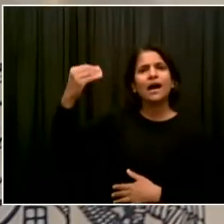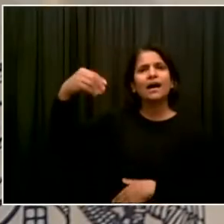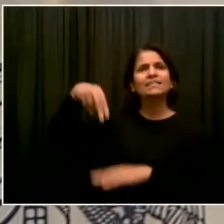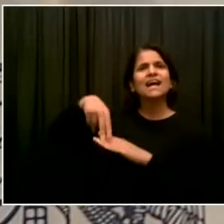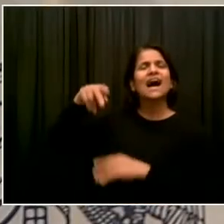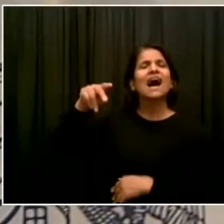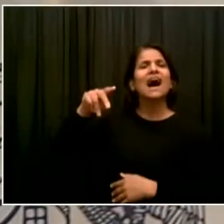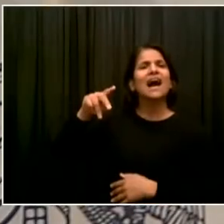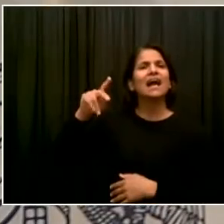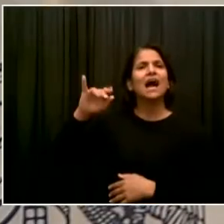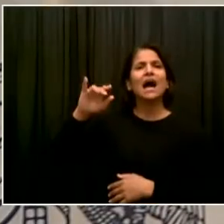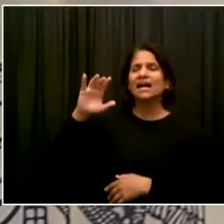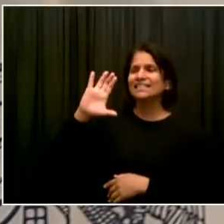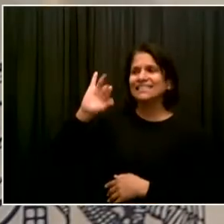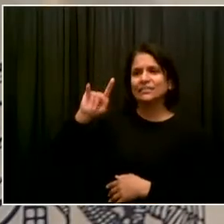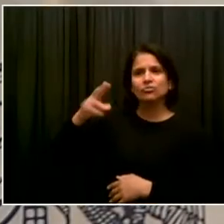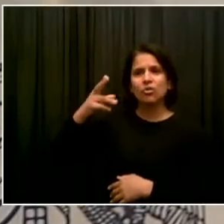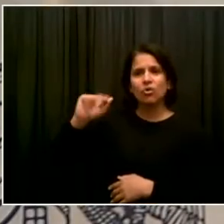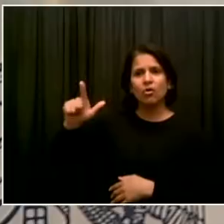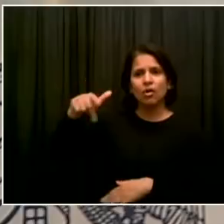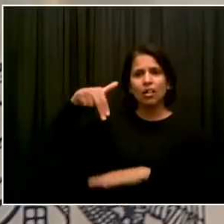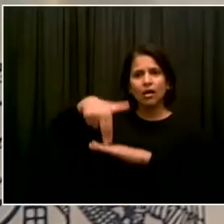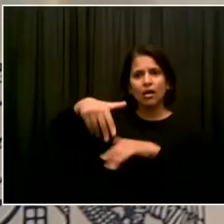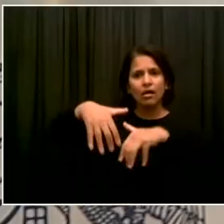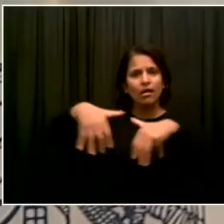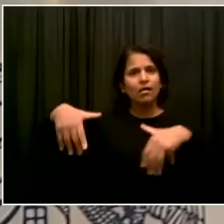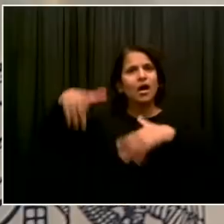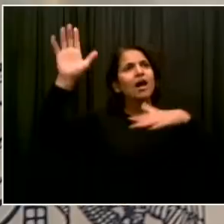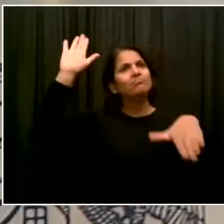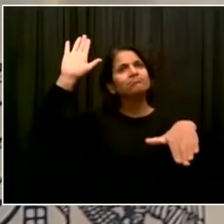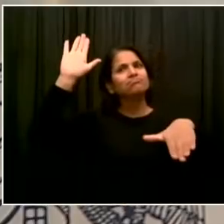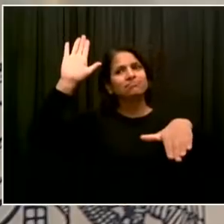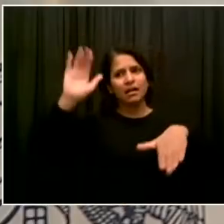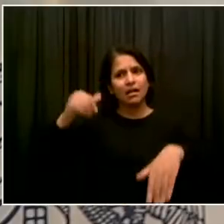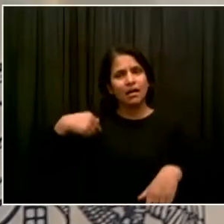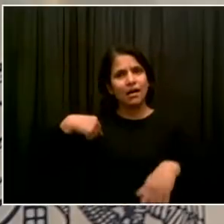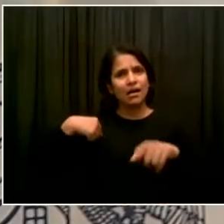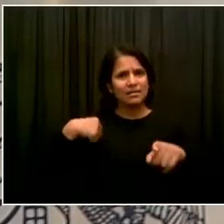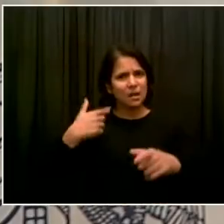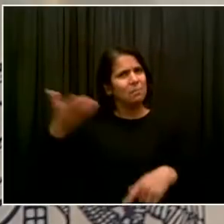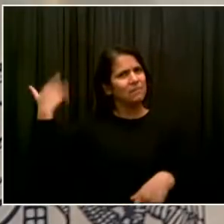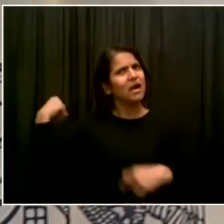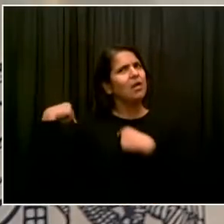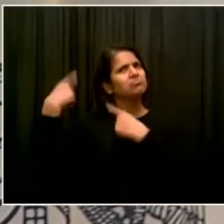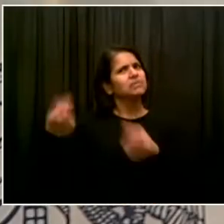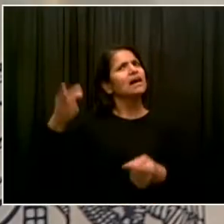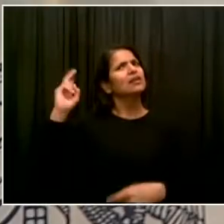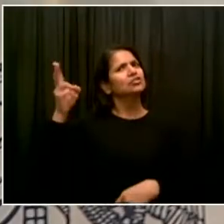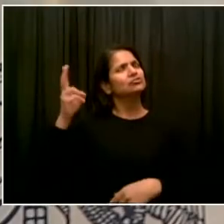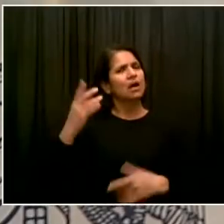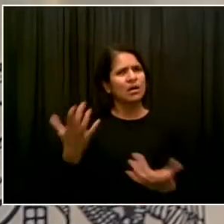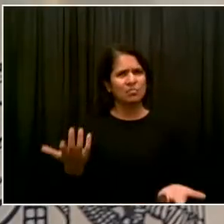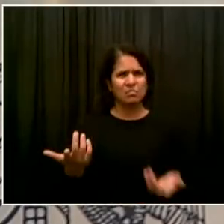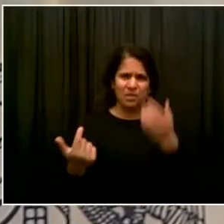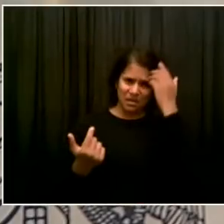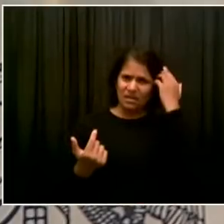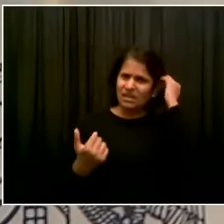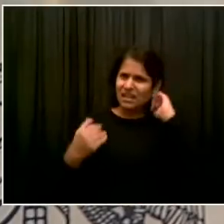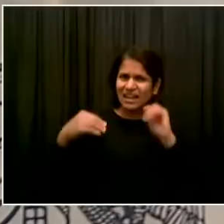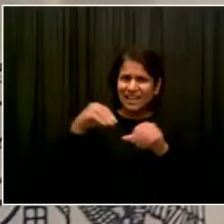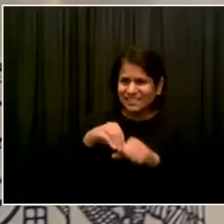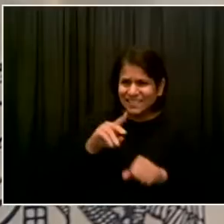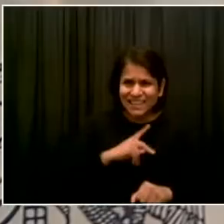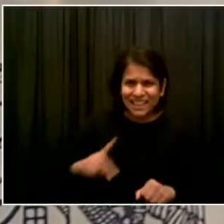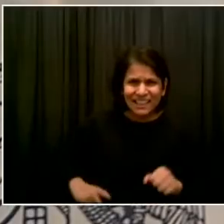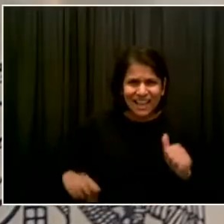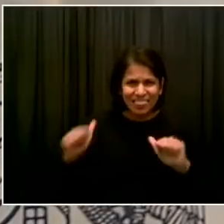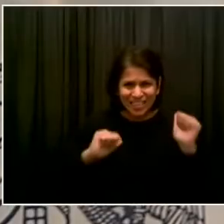OUTSIDE CITY HALL